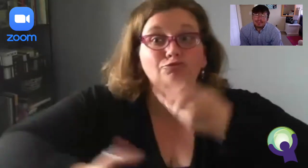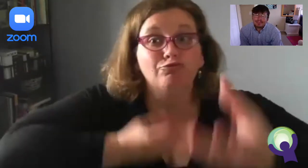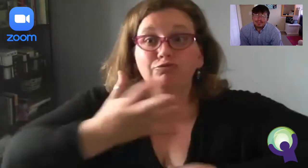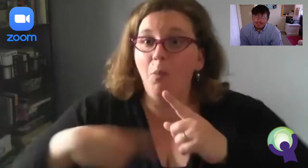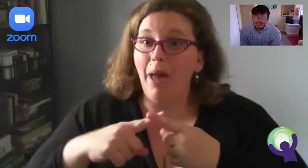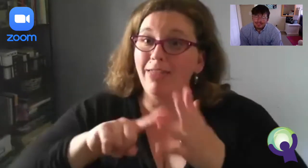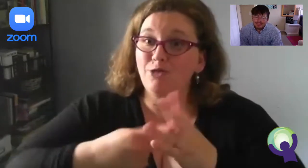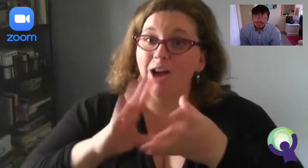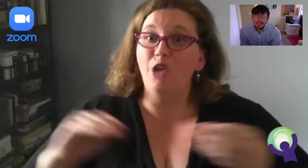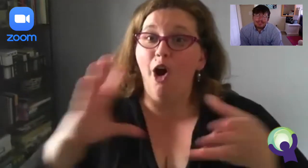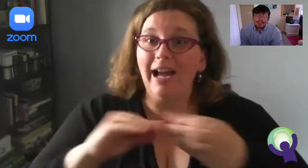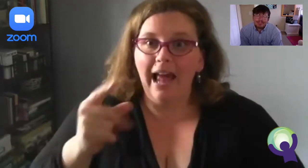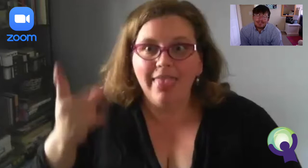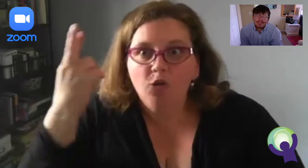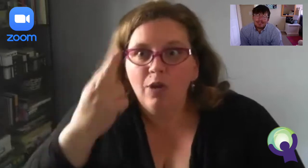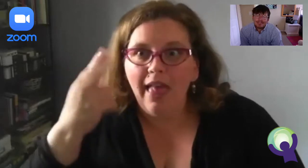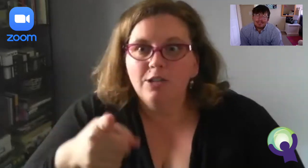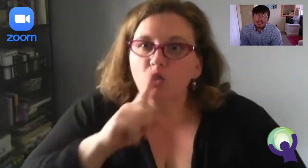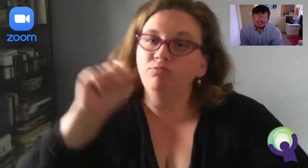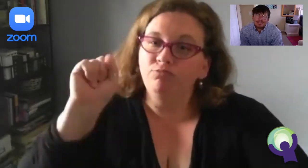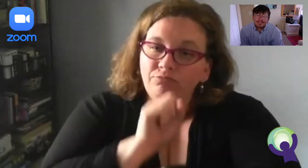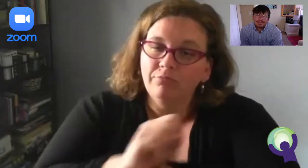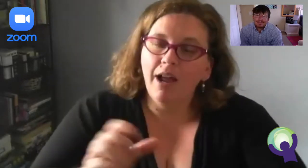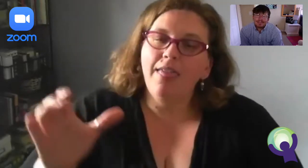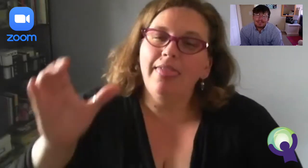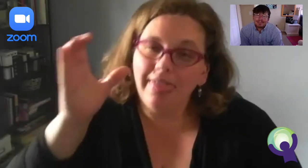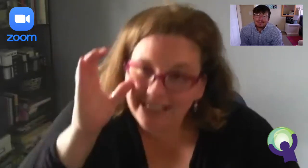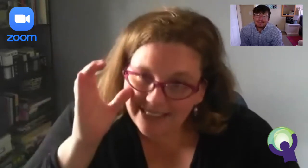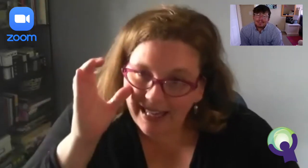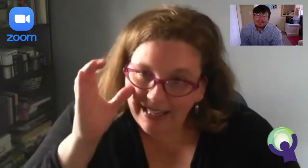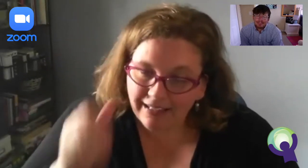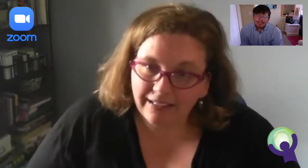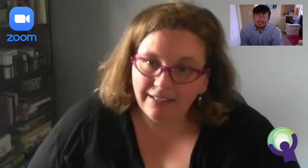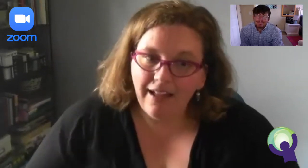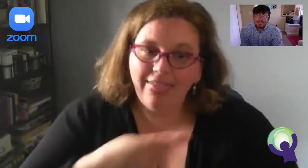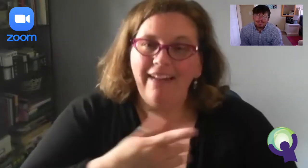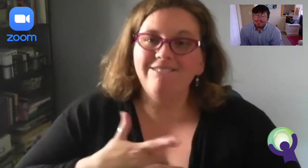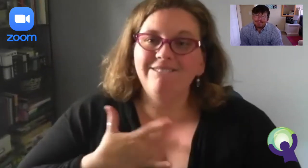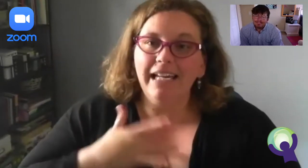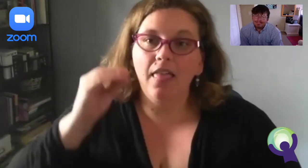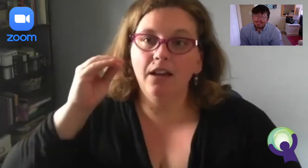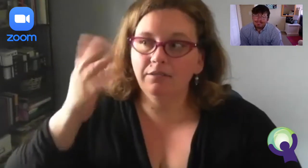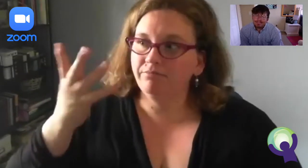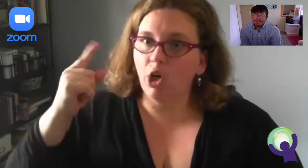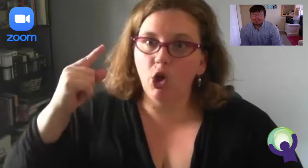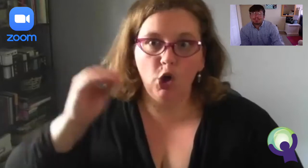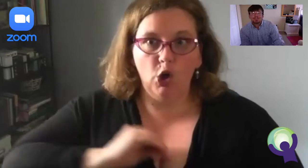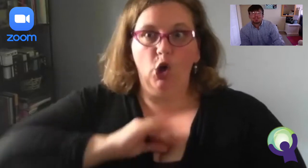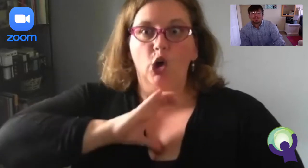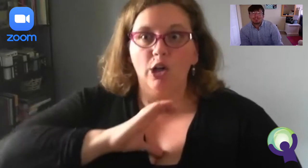how many people will just open up and tell you their story if you just sit and listen to what they have to say.